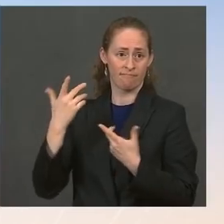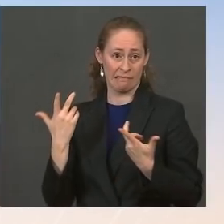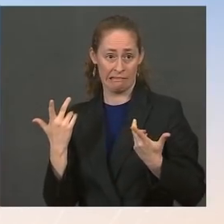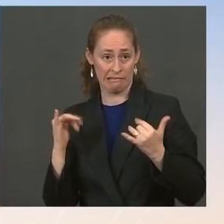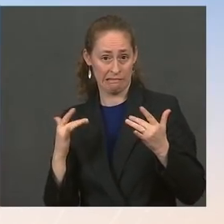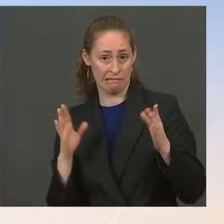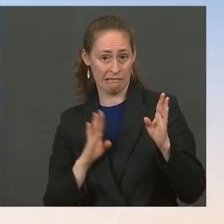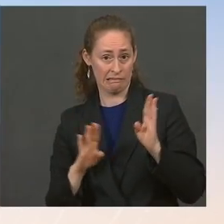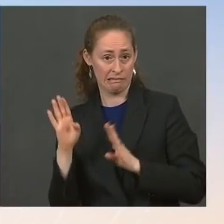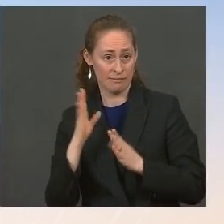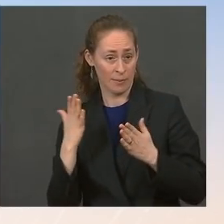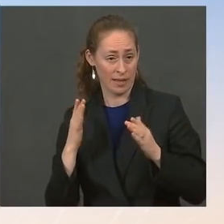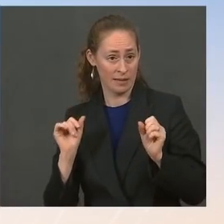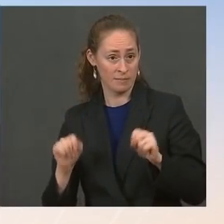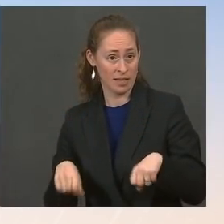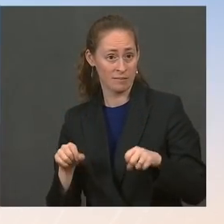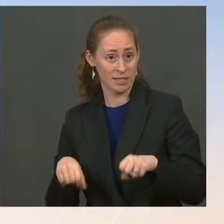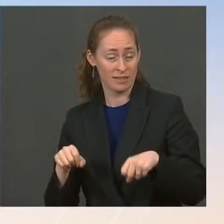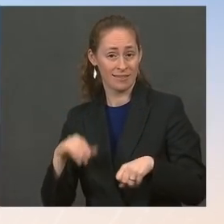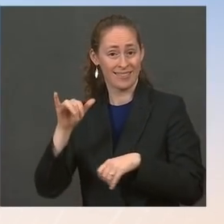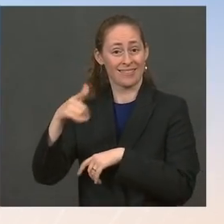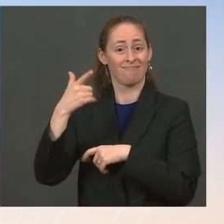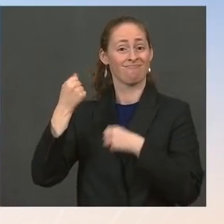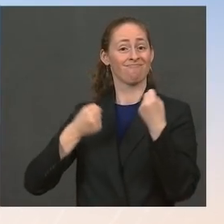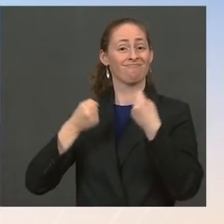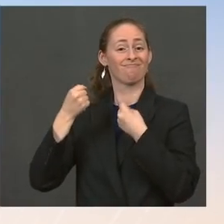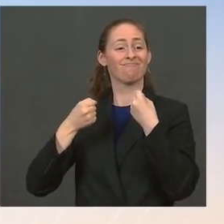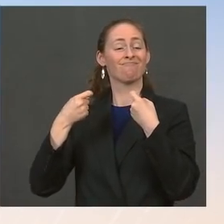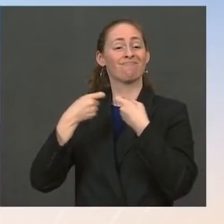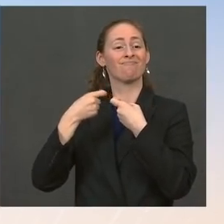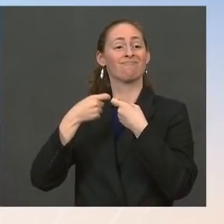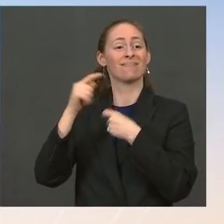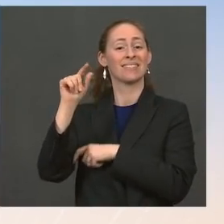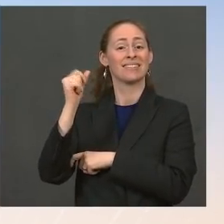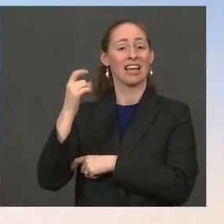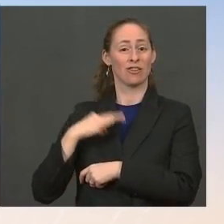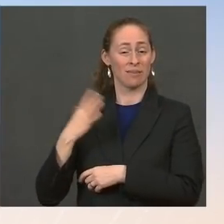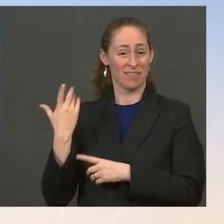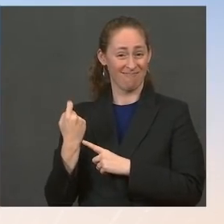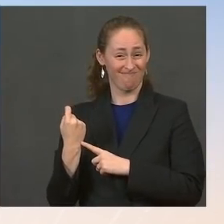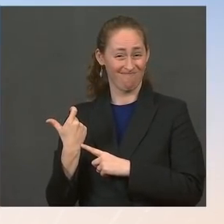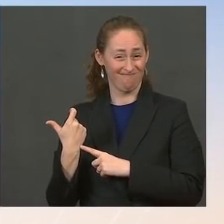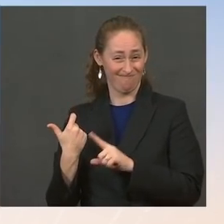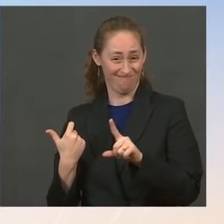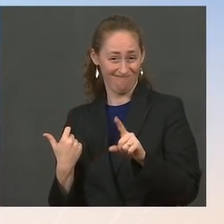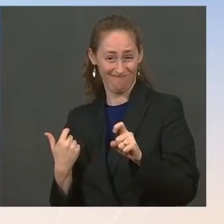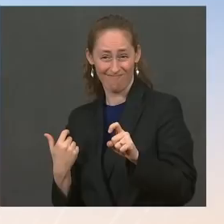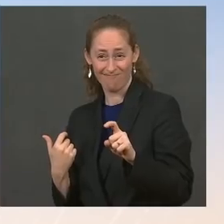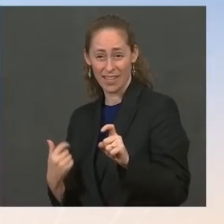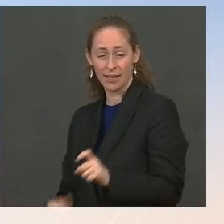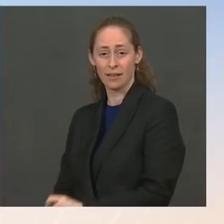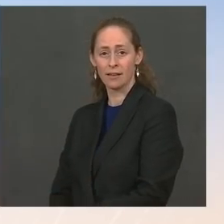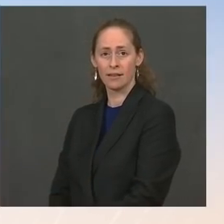of what their conversation was? Or how would you characterize what his message for the Canadians was yesterday? Ms. Psaki: I think his message